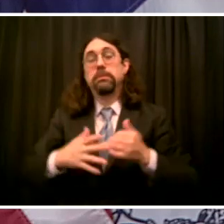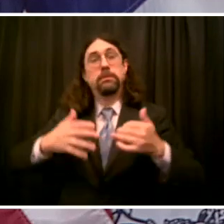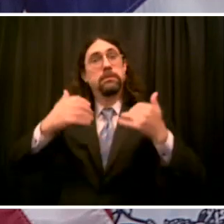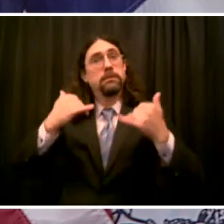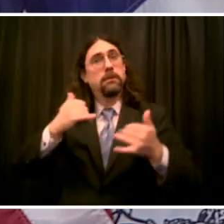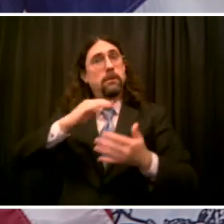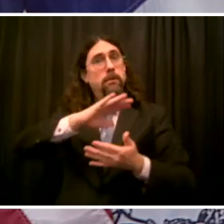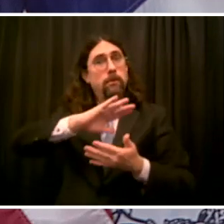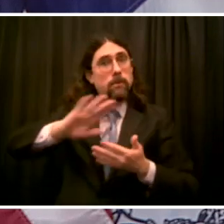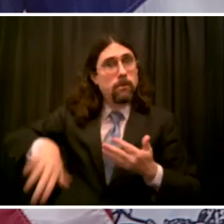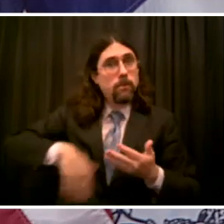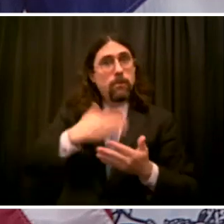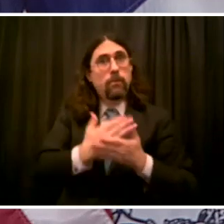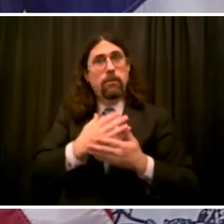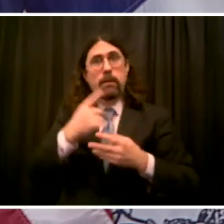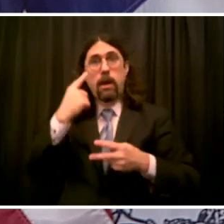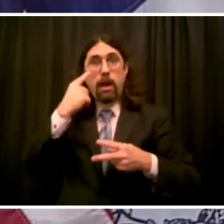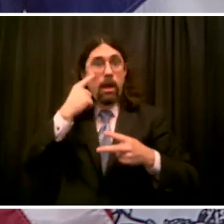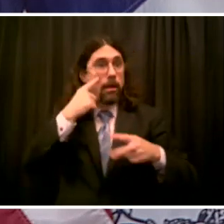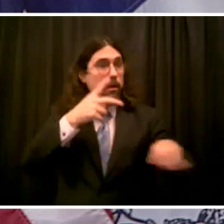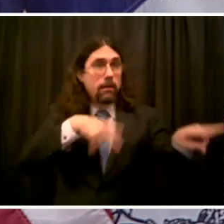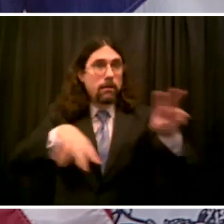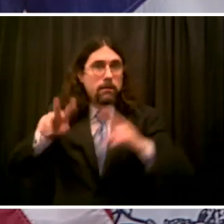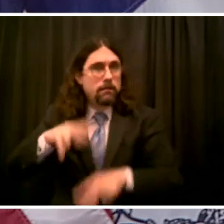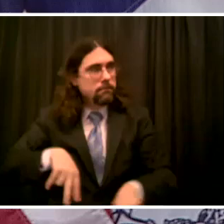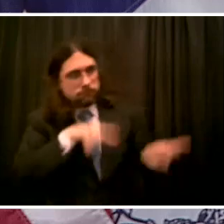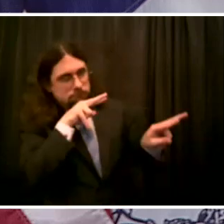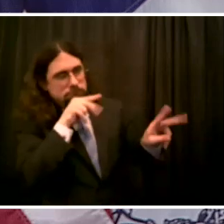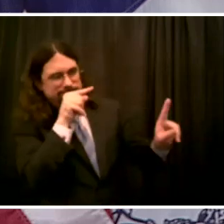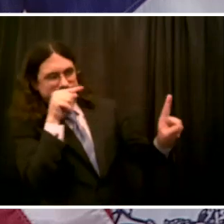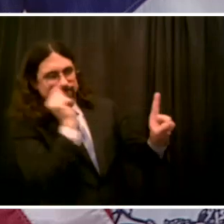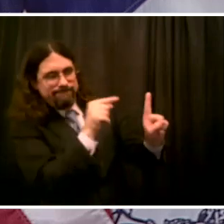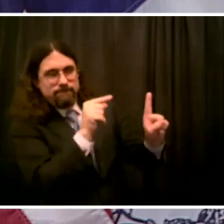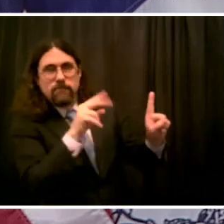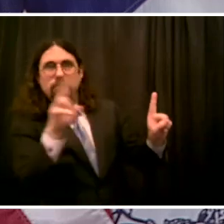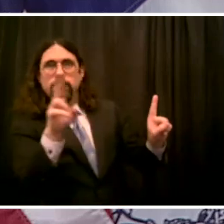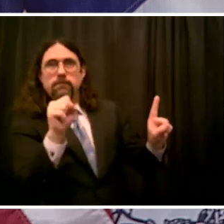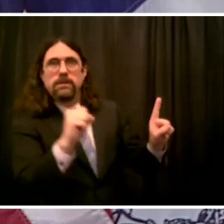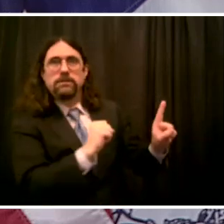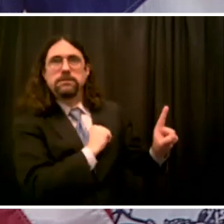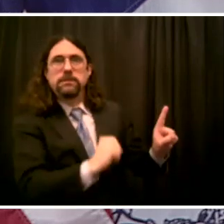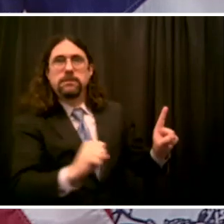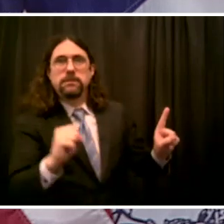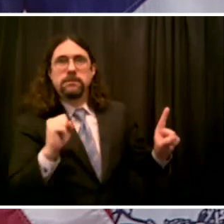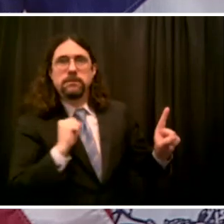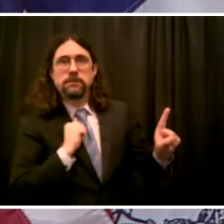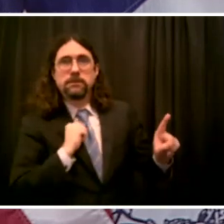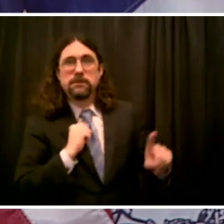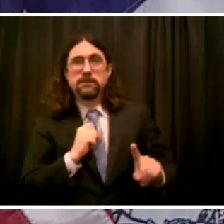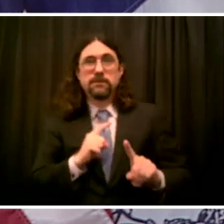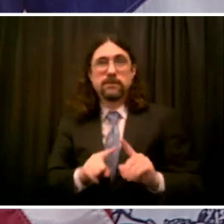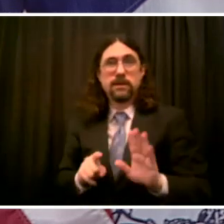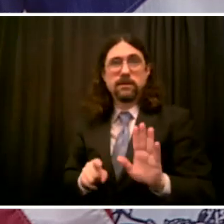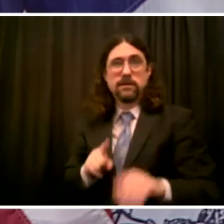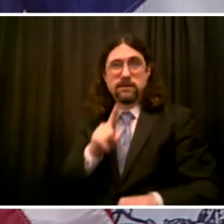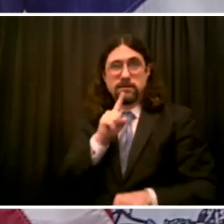SO, ALL OF THE TACI ONNOW GOES TO THE U.S. SENATE. BUT IT'S ACTUALLY EVEN SIMPLER THAN THAT.